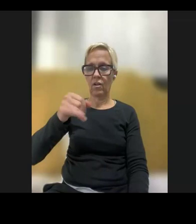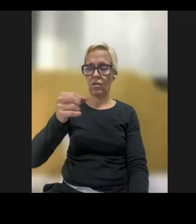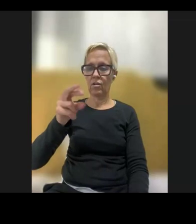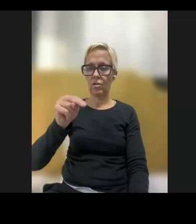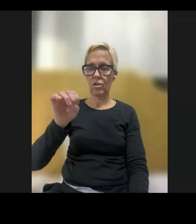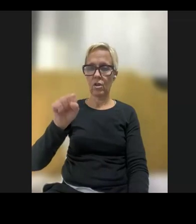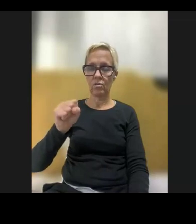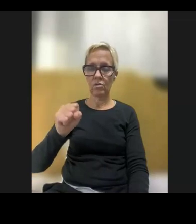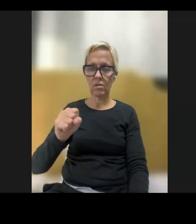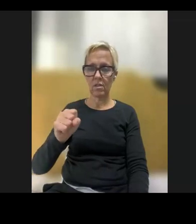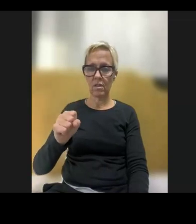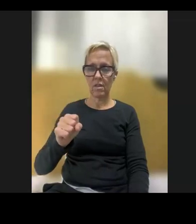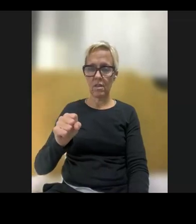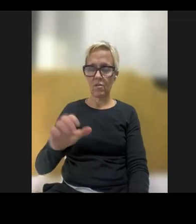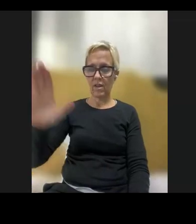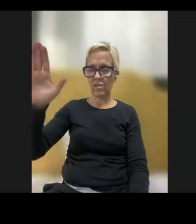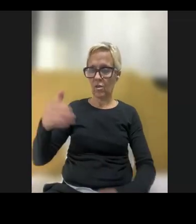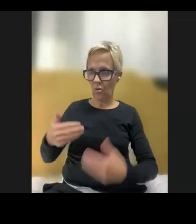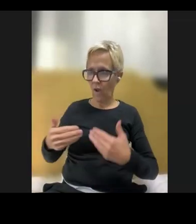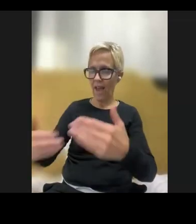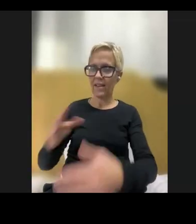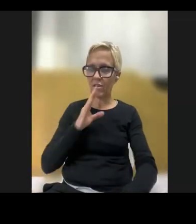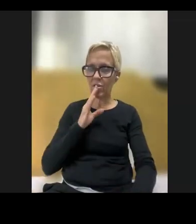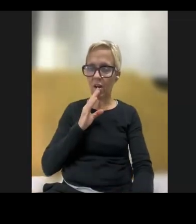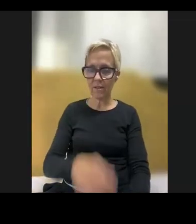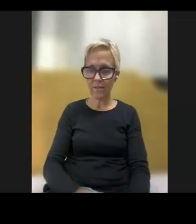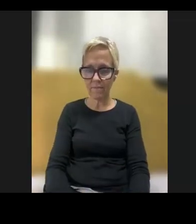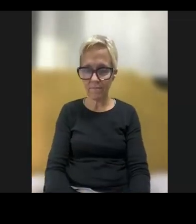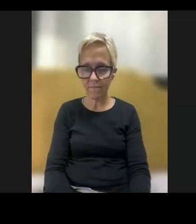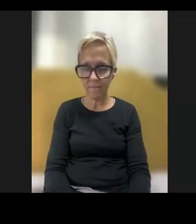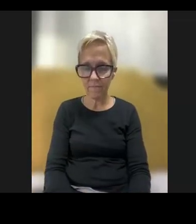And I will get you connected to the people that are trying to keep that organized and get that going.